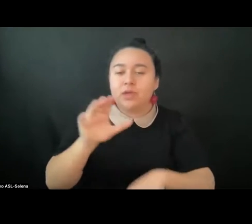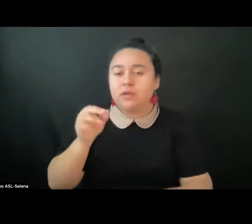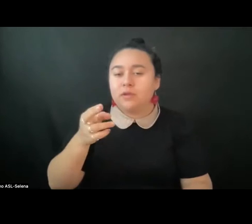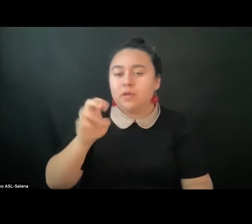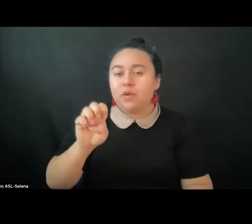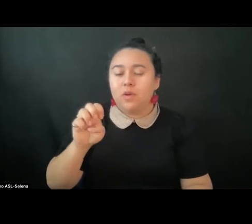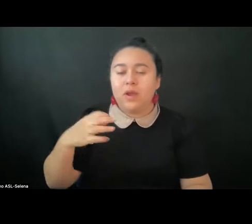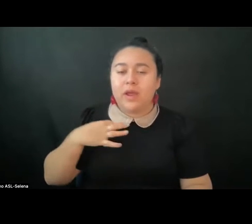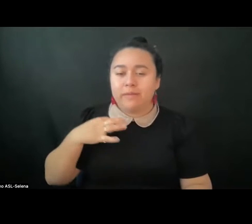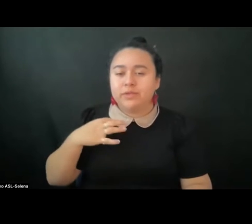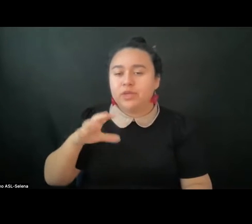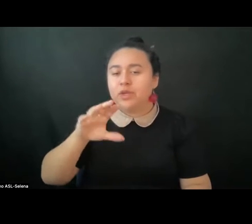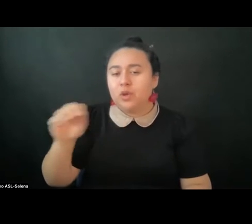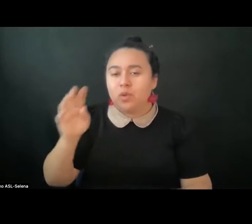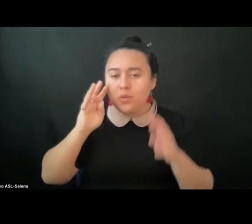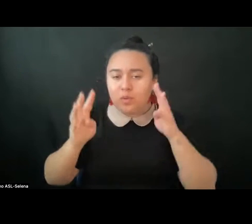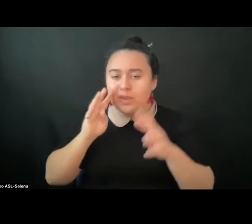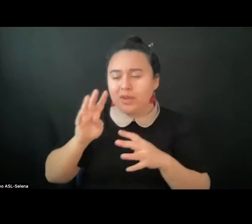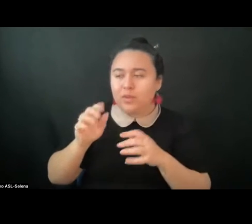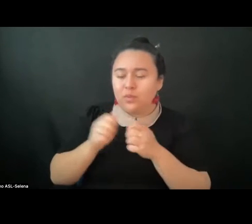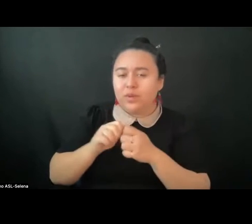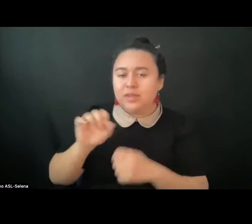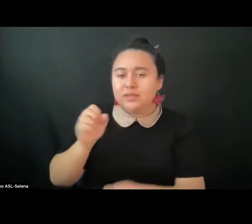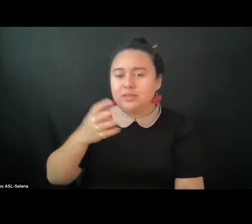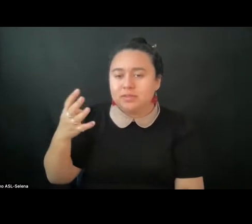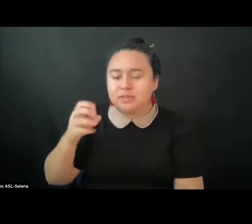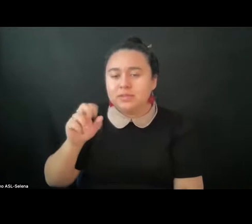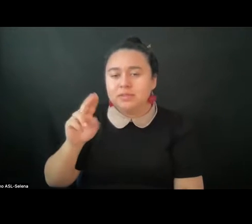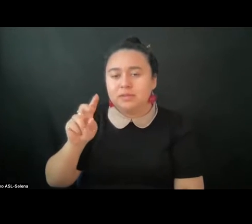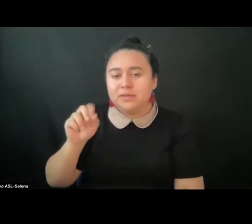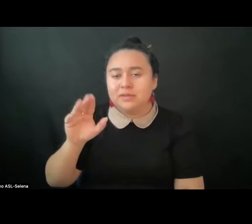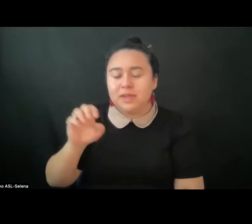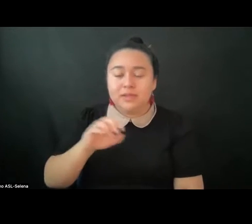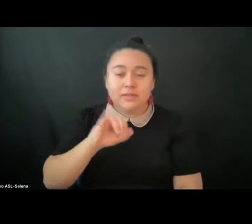by Sundance and IDA. And many other organizations to this day.